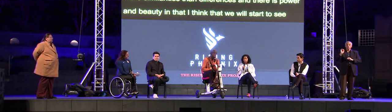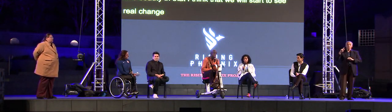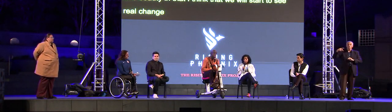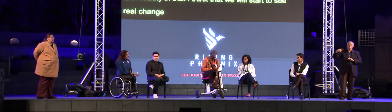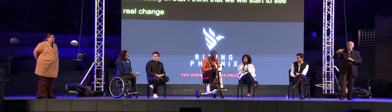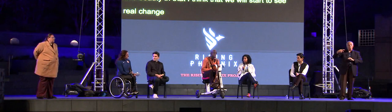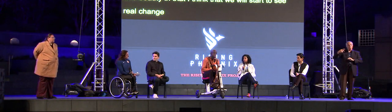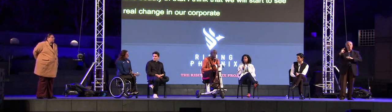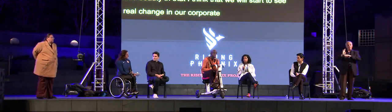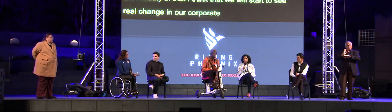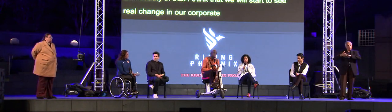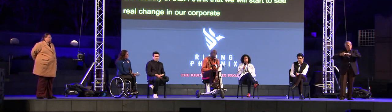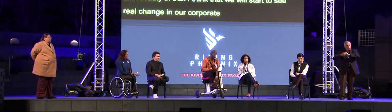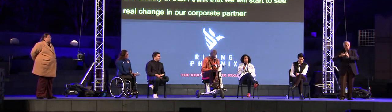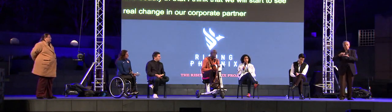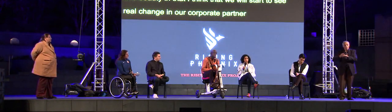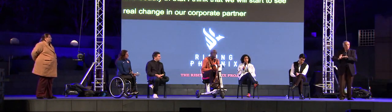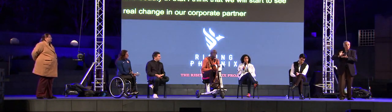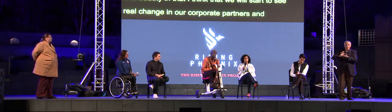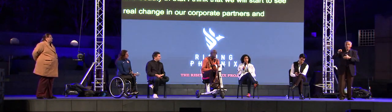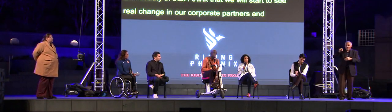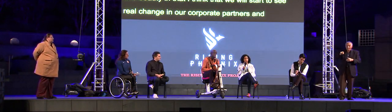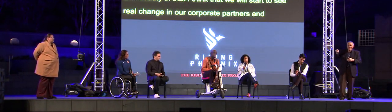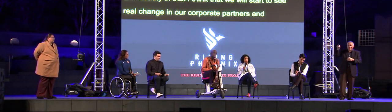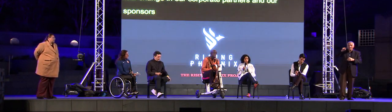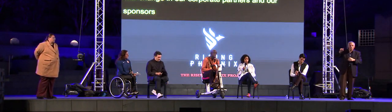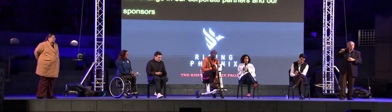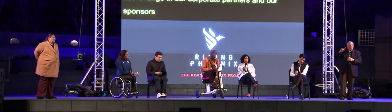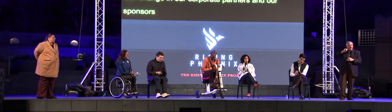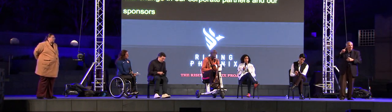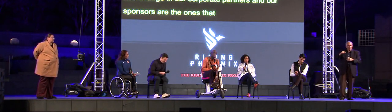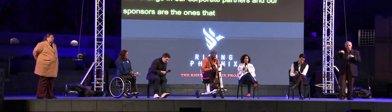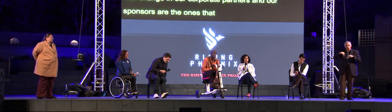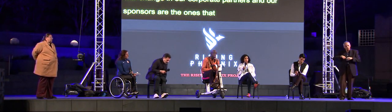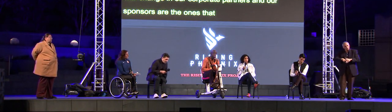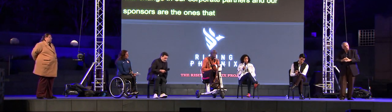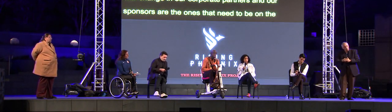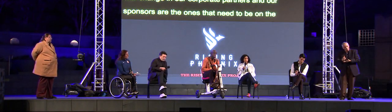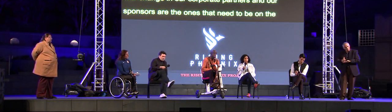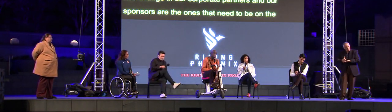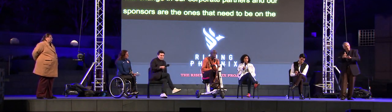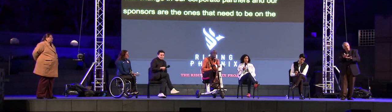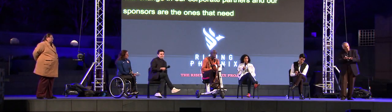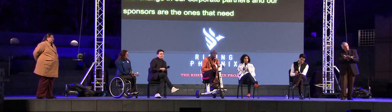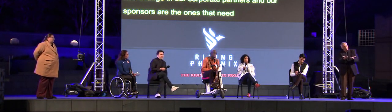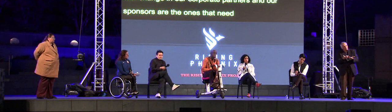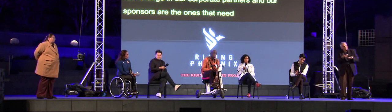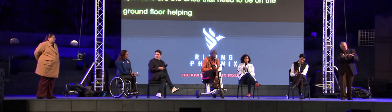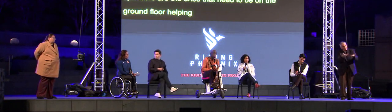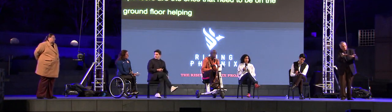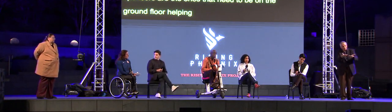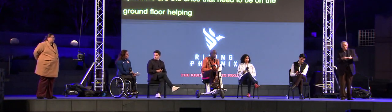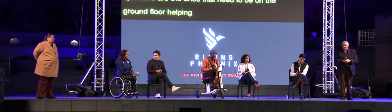Our sponsors are the ones who need to be on the ground floor helping us with that base-level education.